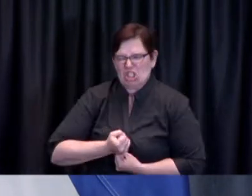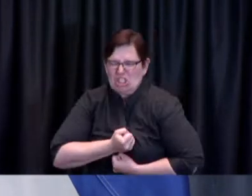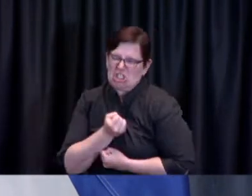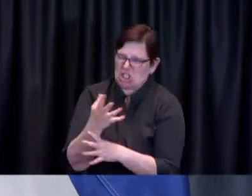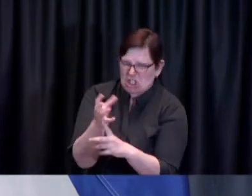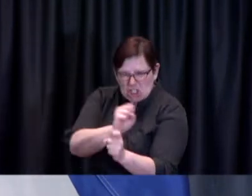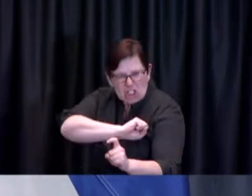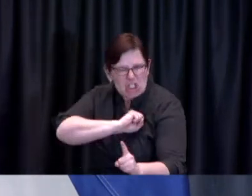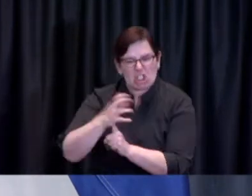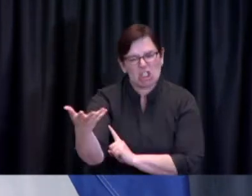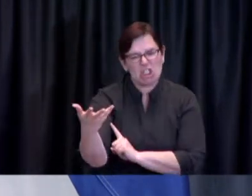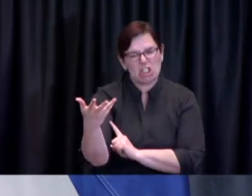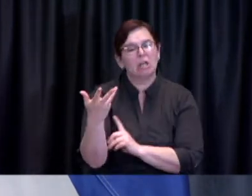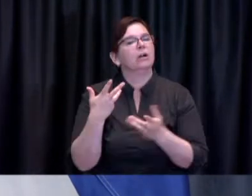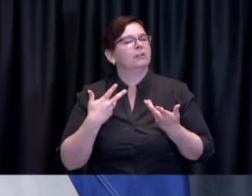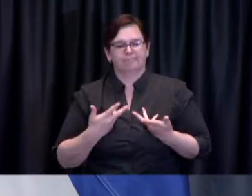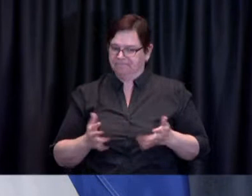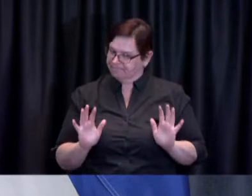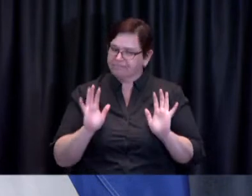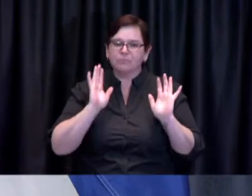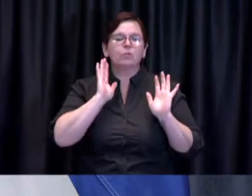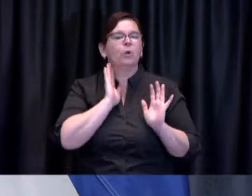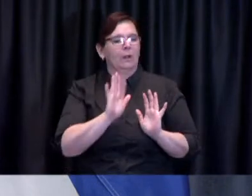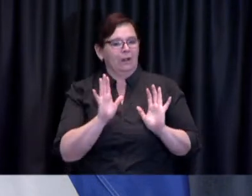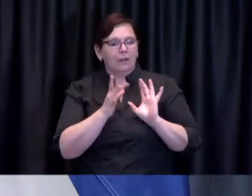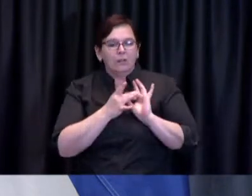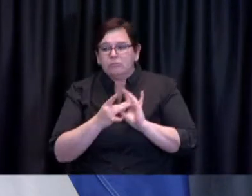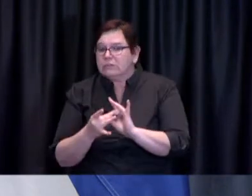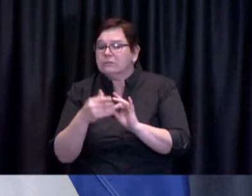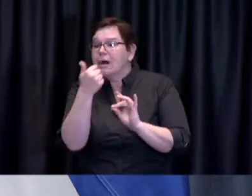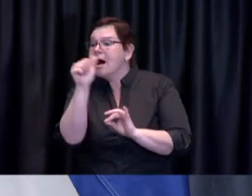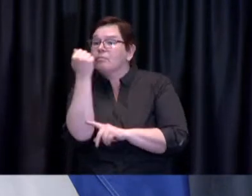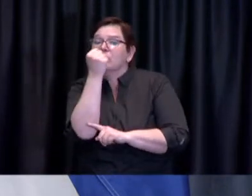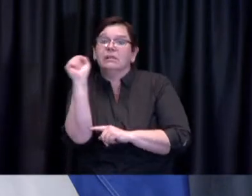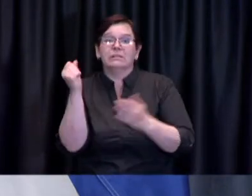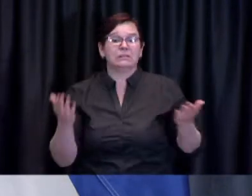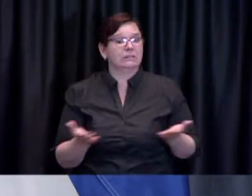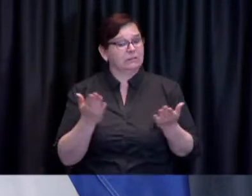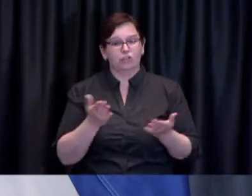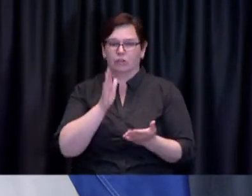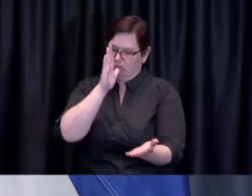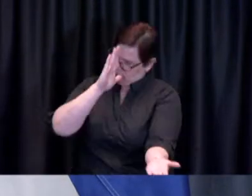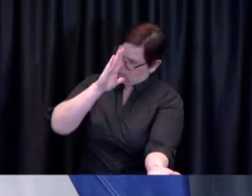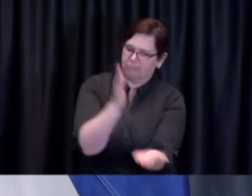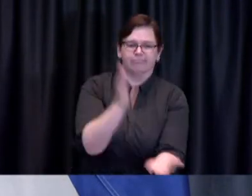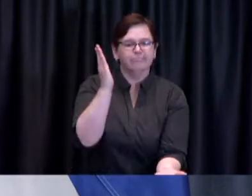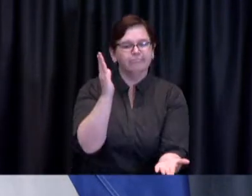related to the Nathan Phillips Square protest none of this is to say that people can't disagree